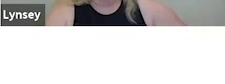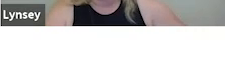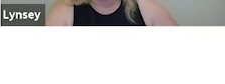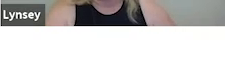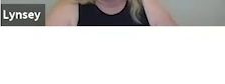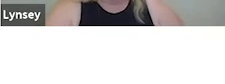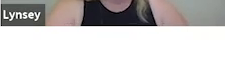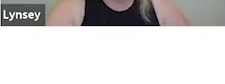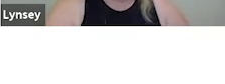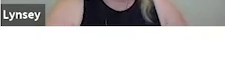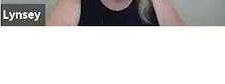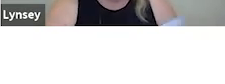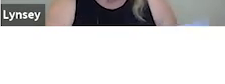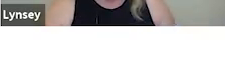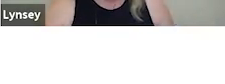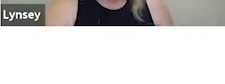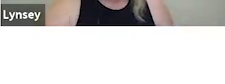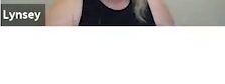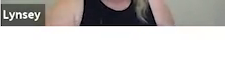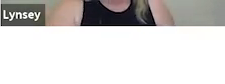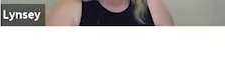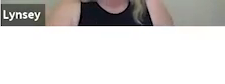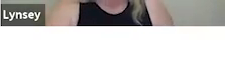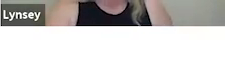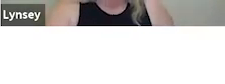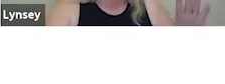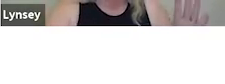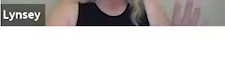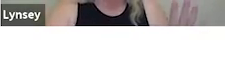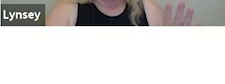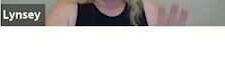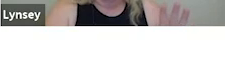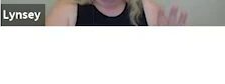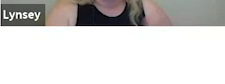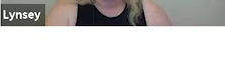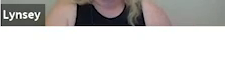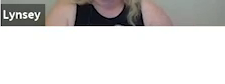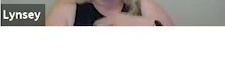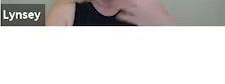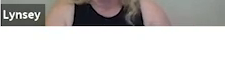go through some examples. So before you start, before you ever introduce the course, you want